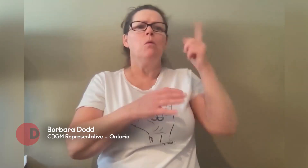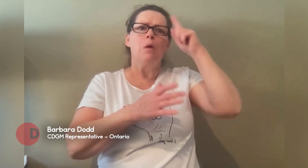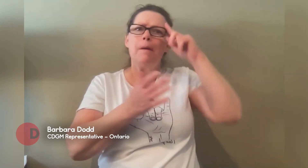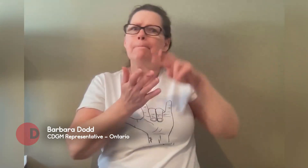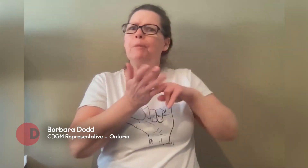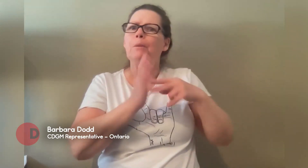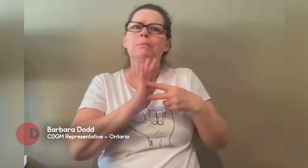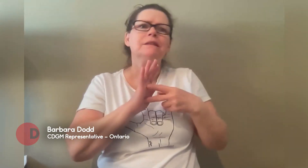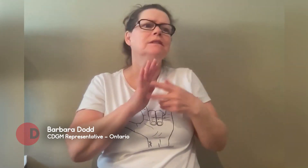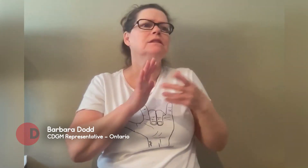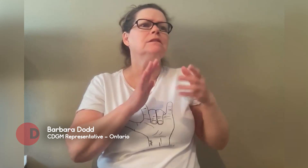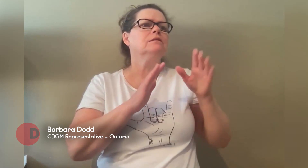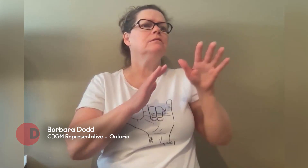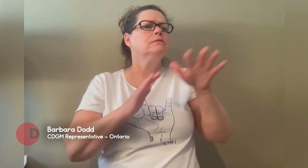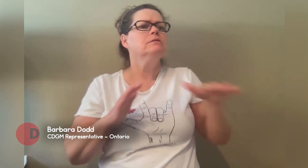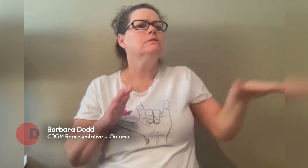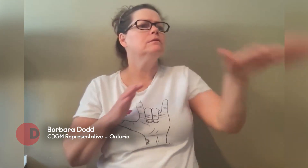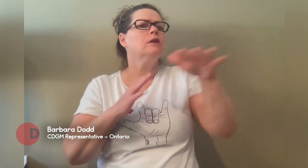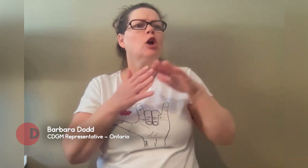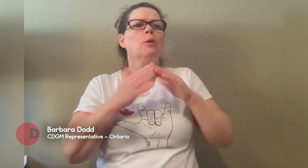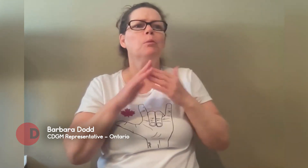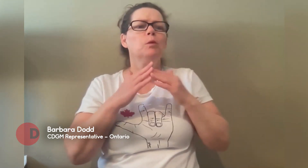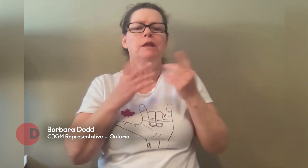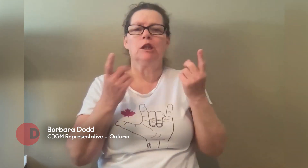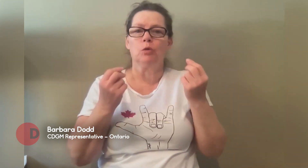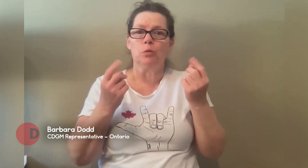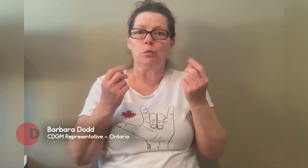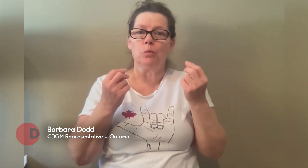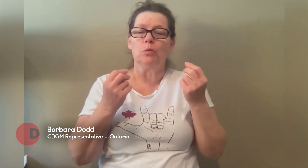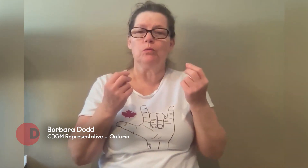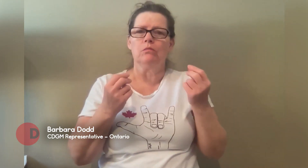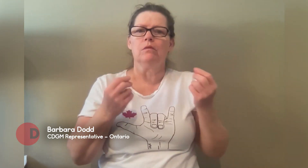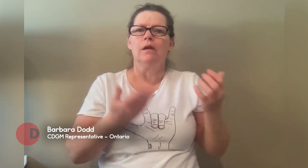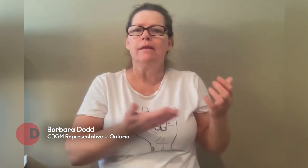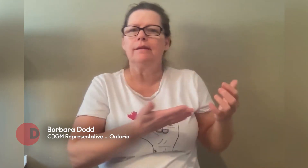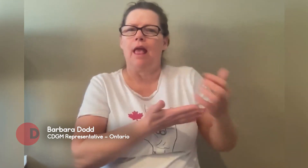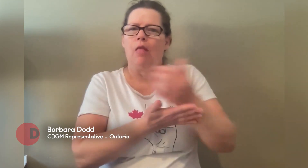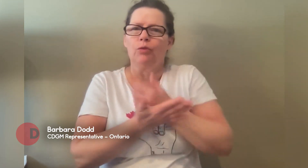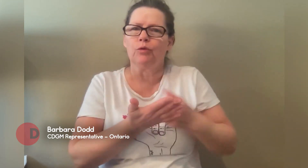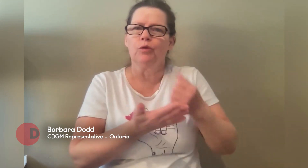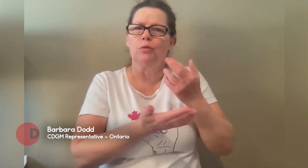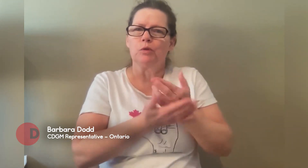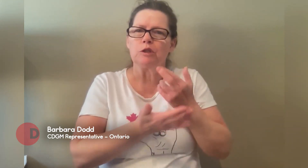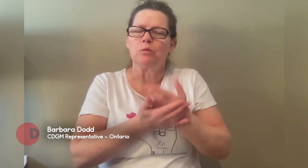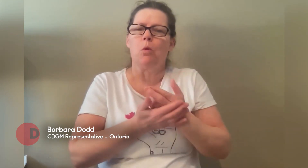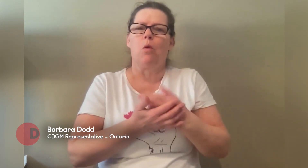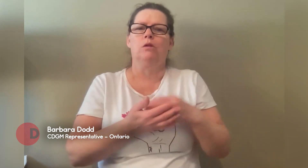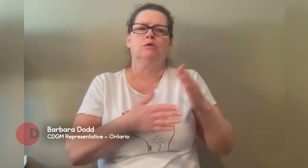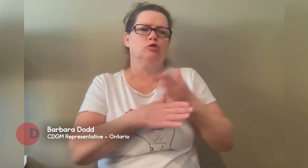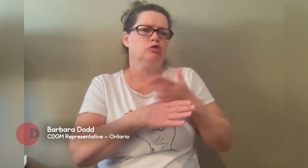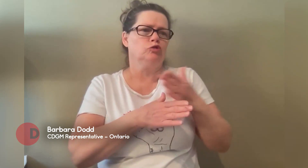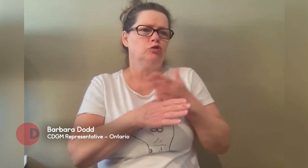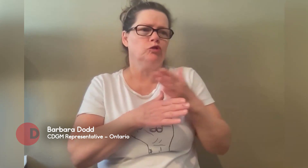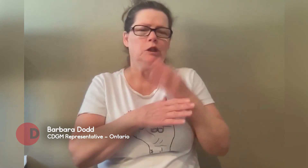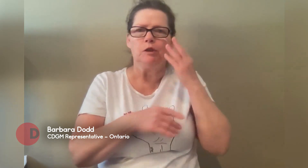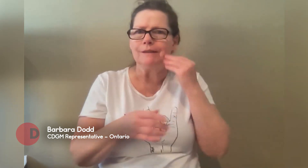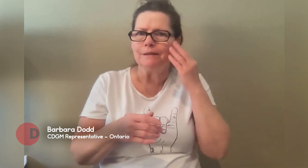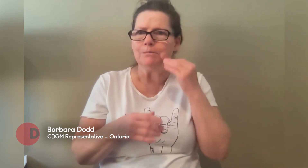[Barbara]: What's the purpose that the community could do...